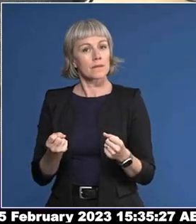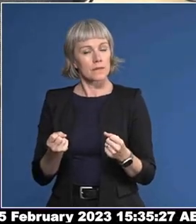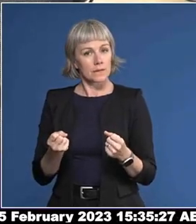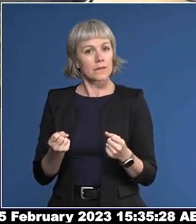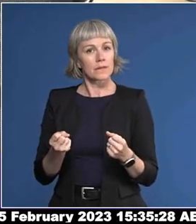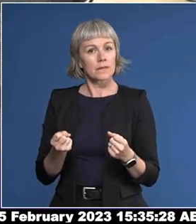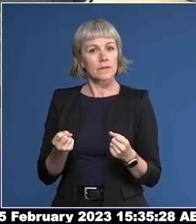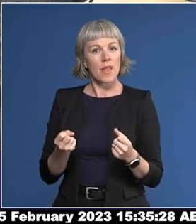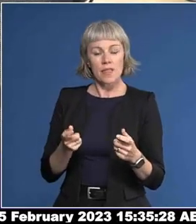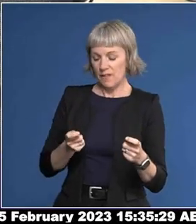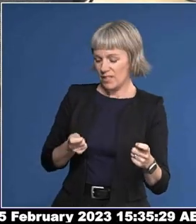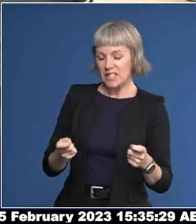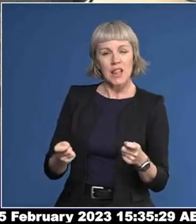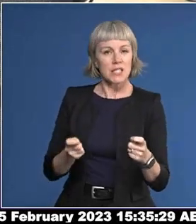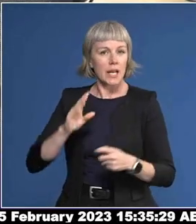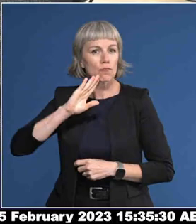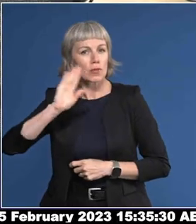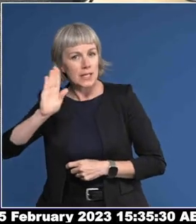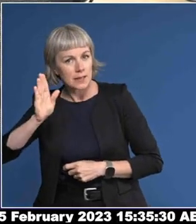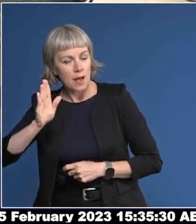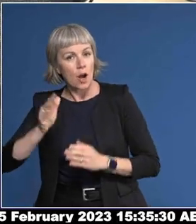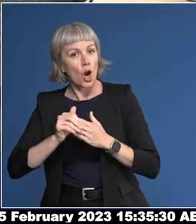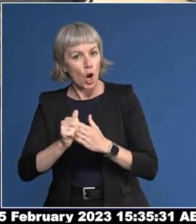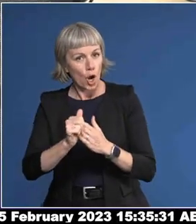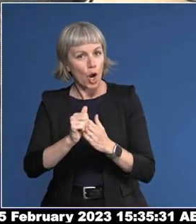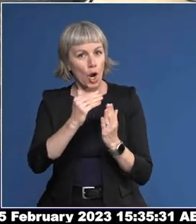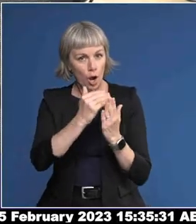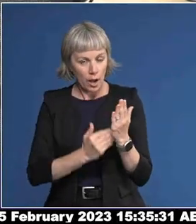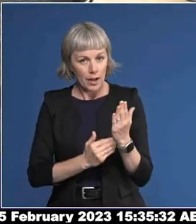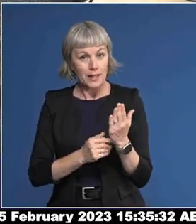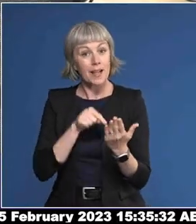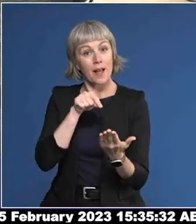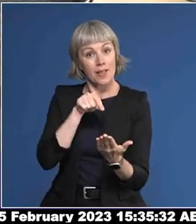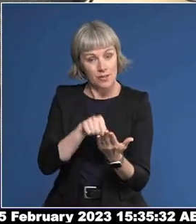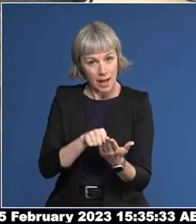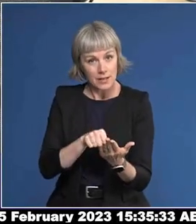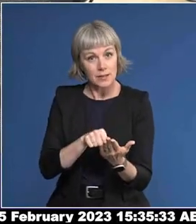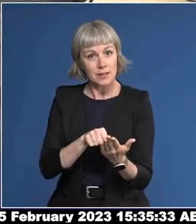Yes. MS DOWSETT: So that, as I understand it, is aimed at - if I - if I'm in